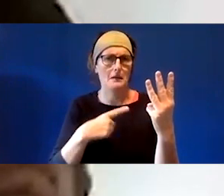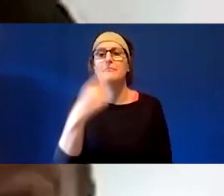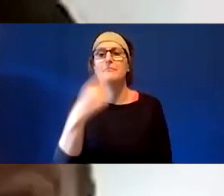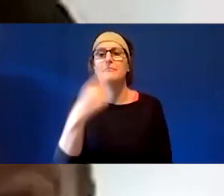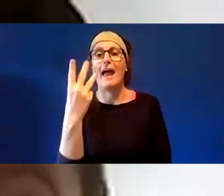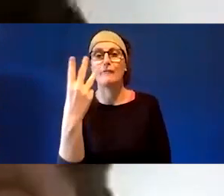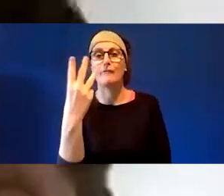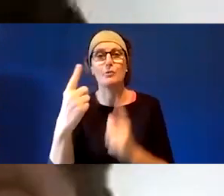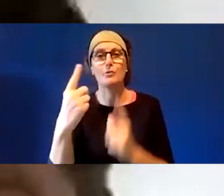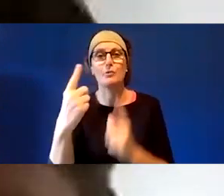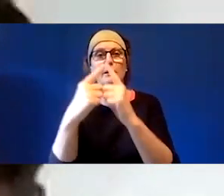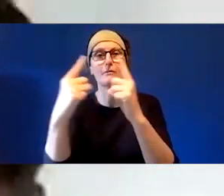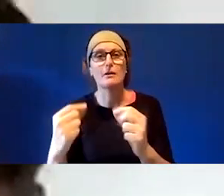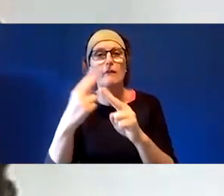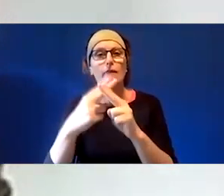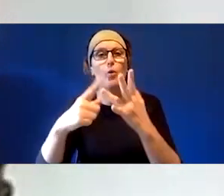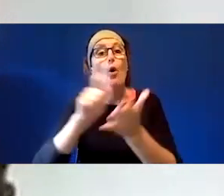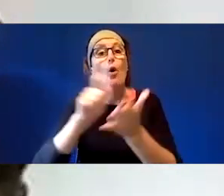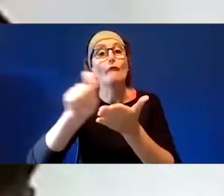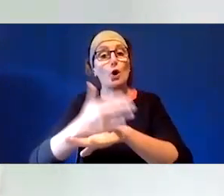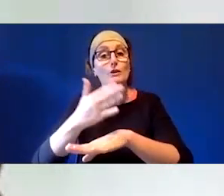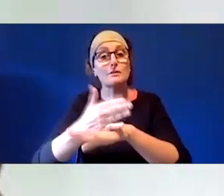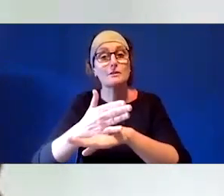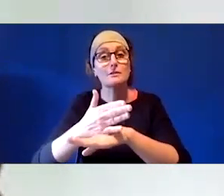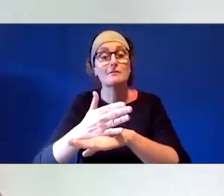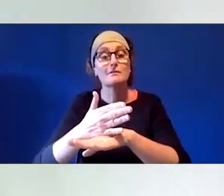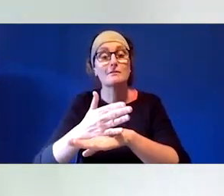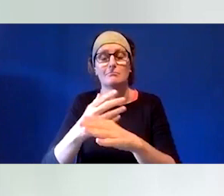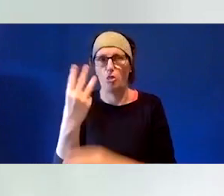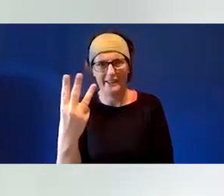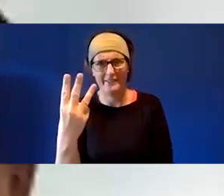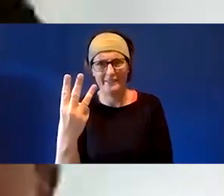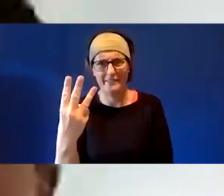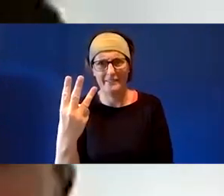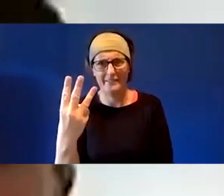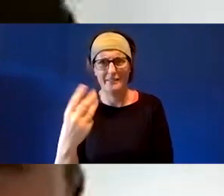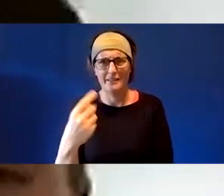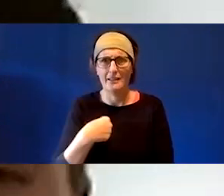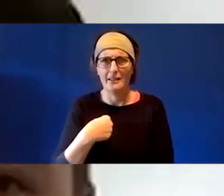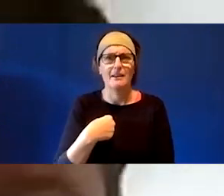printer cards. And I think my kid must have stolen one. No, here they are.